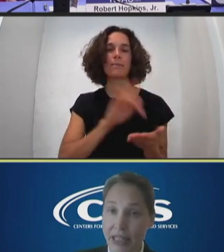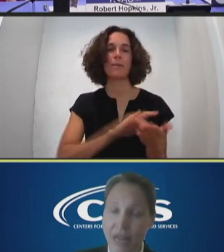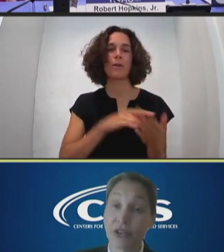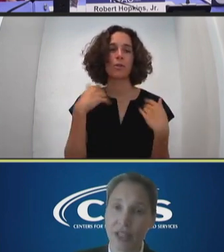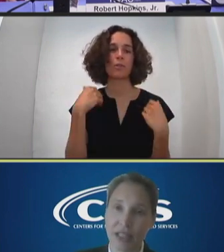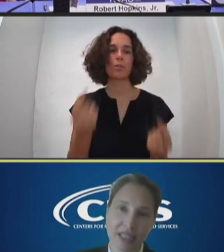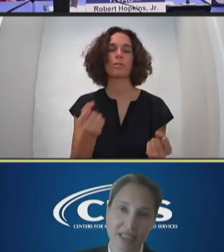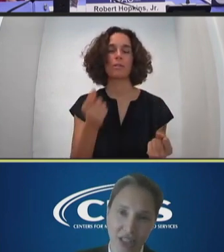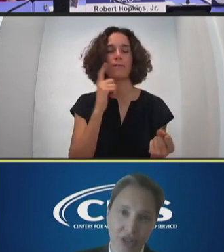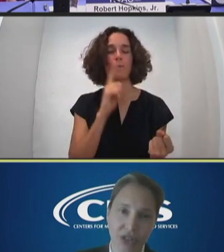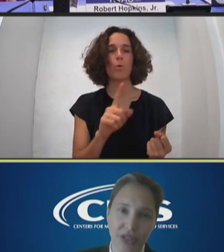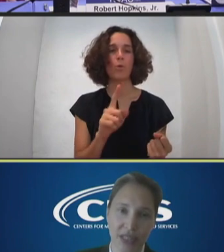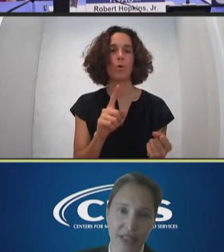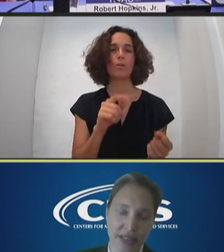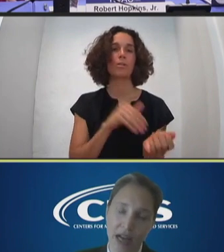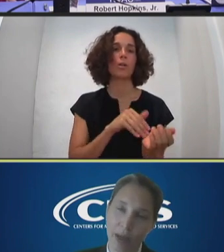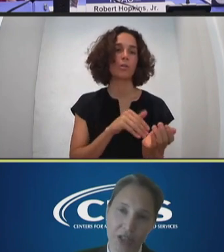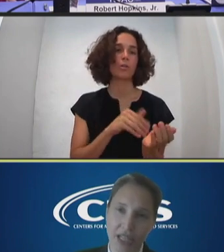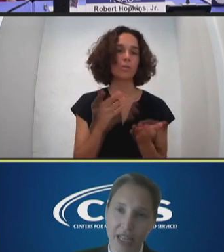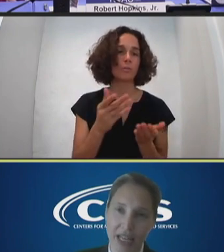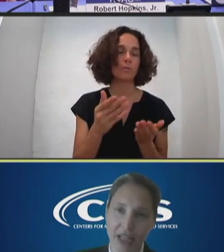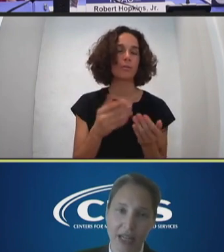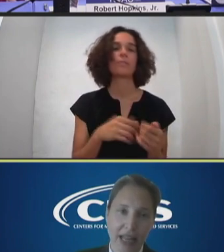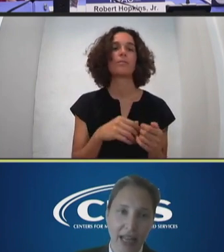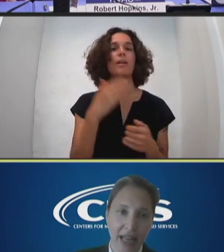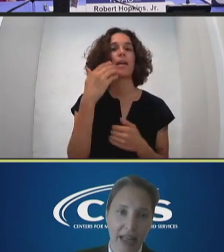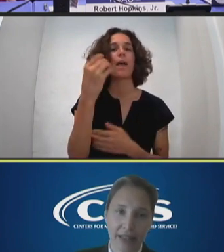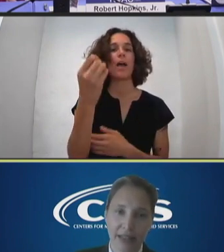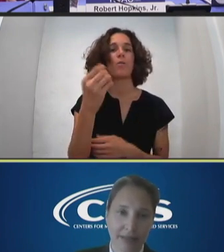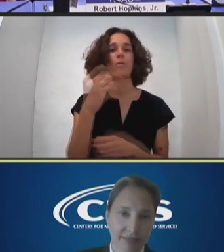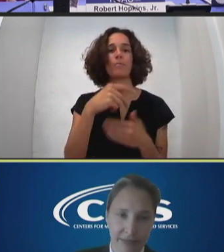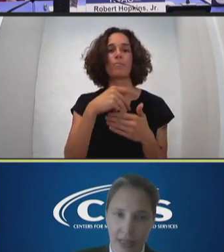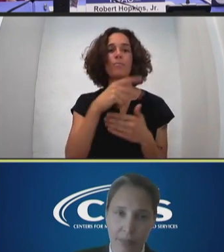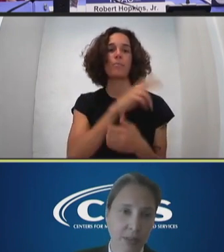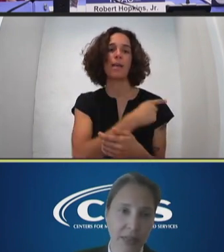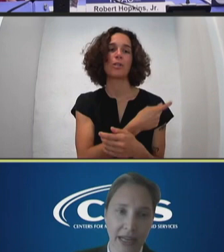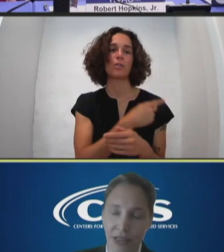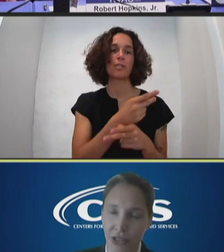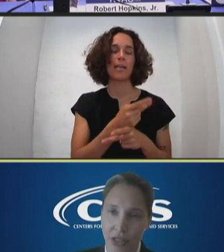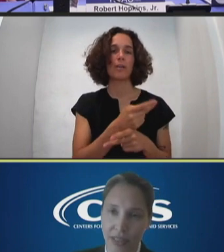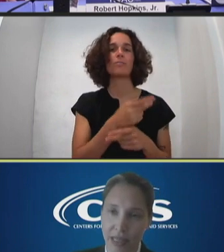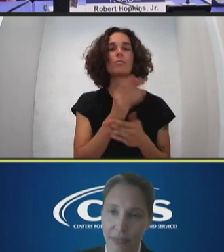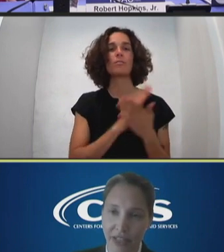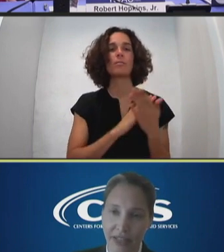cover things like doctor services, outpatient care, and some supplies, drugs, and preventative